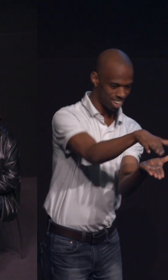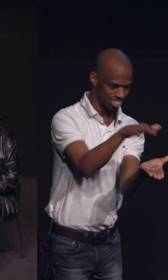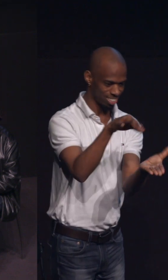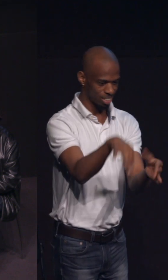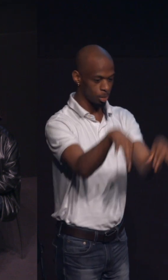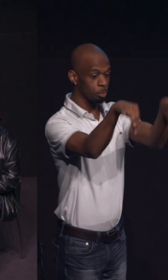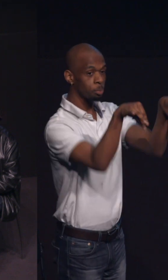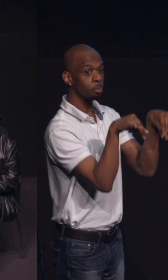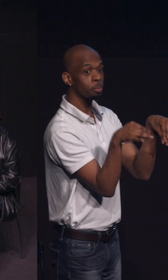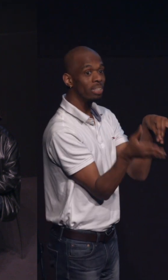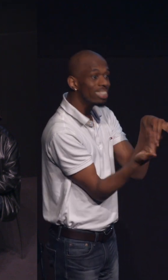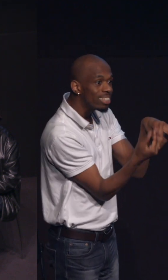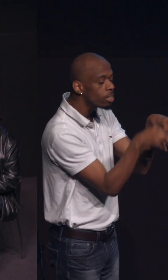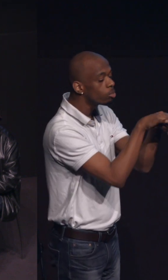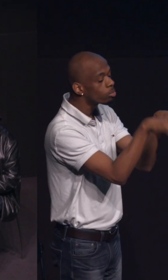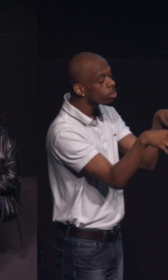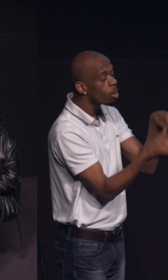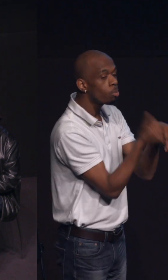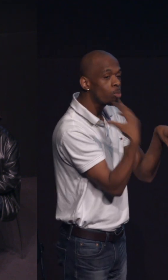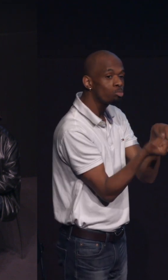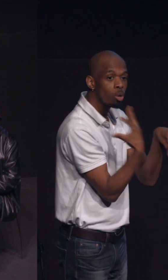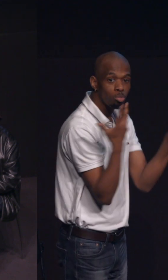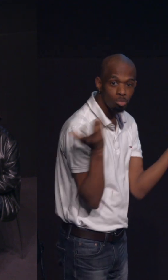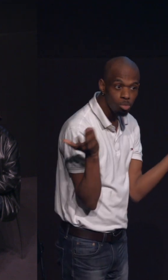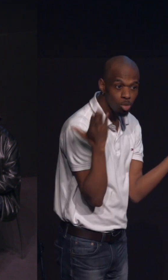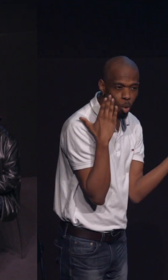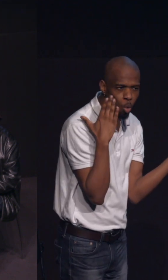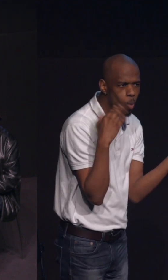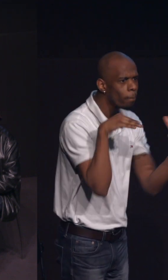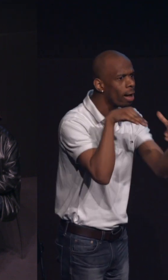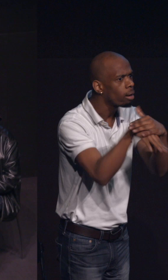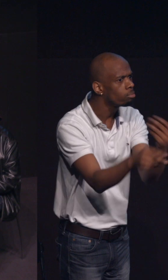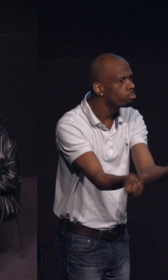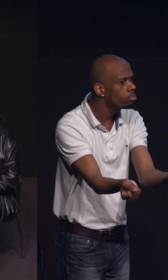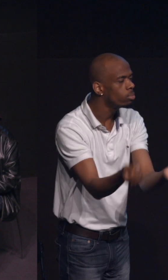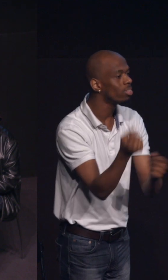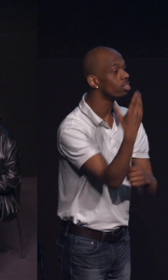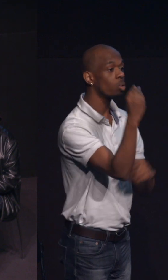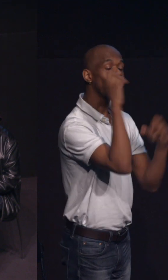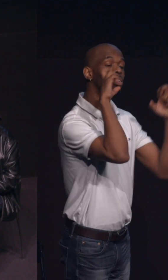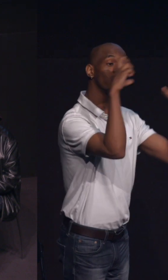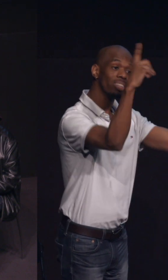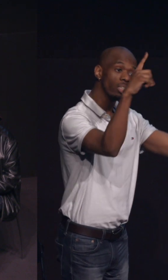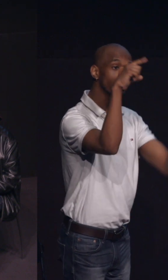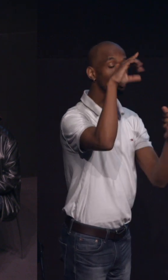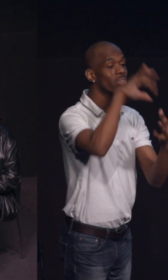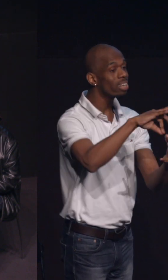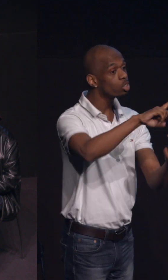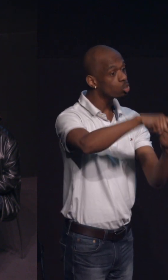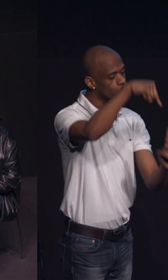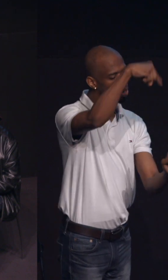But--so education around how to have awareness of why it's